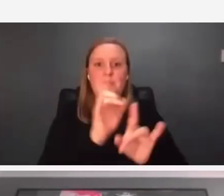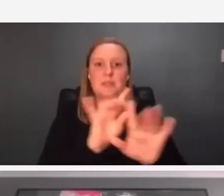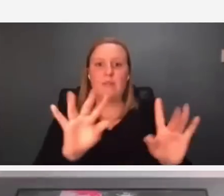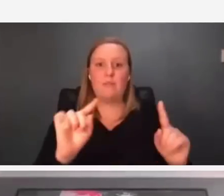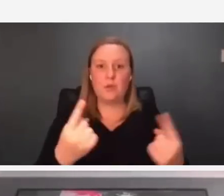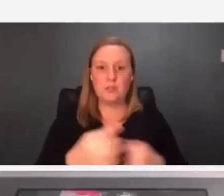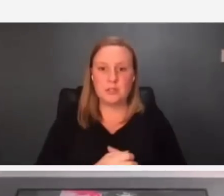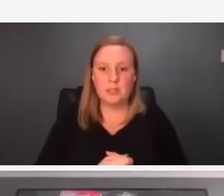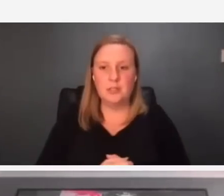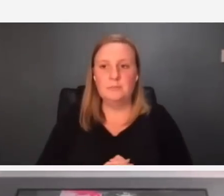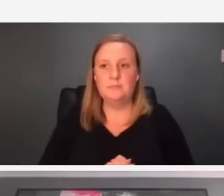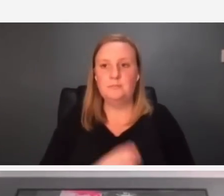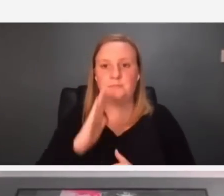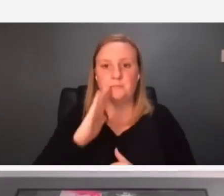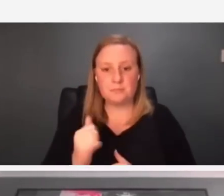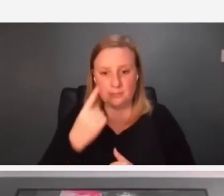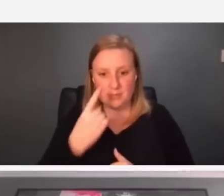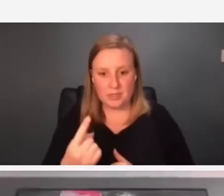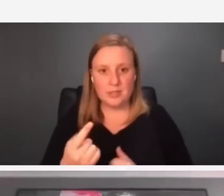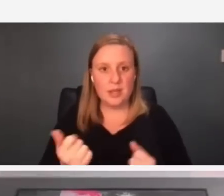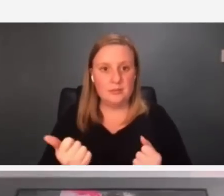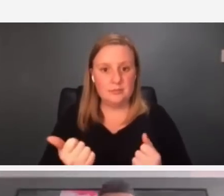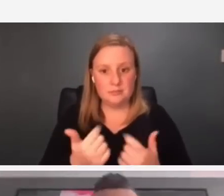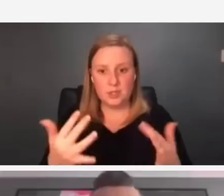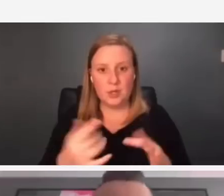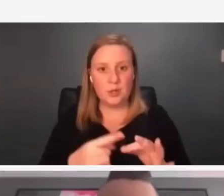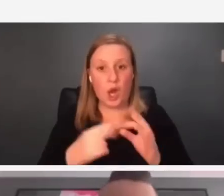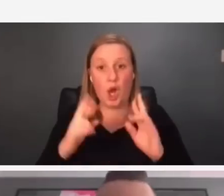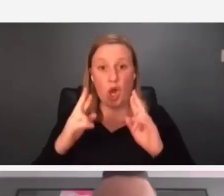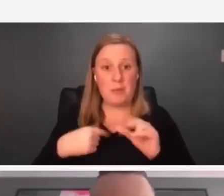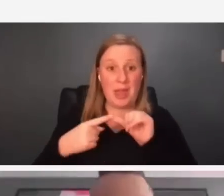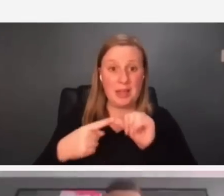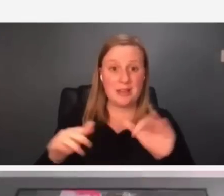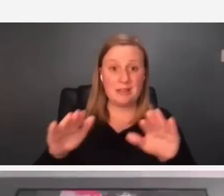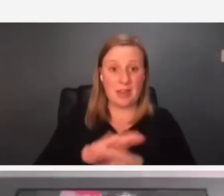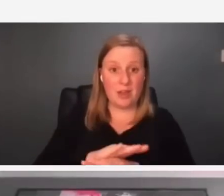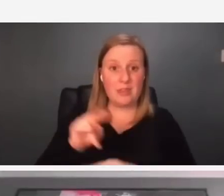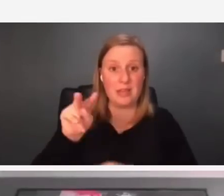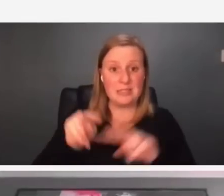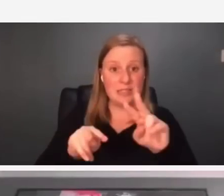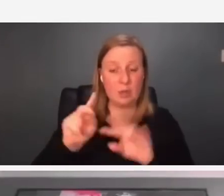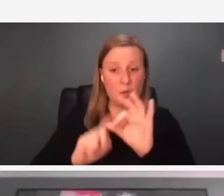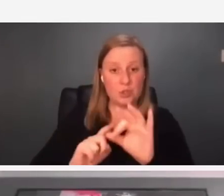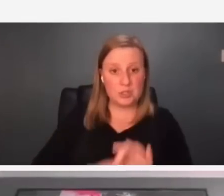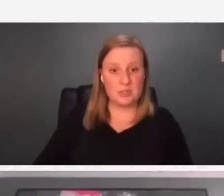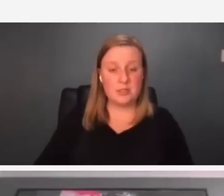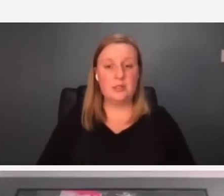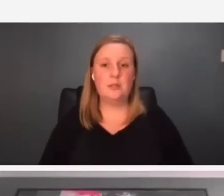about assessment. I hope that covers all of the assessment questions.